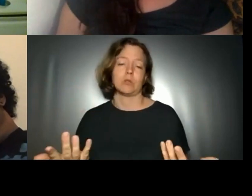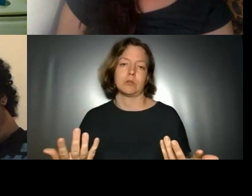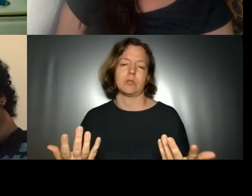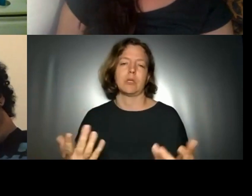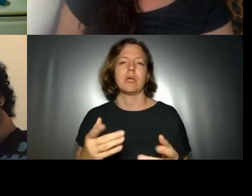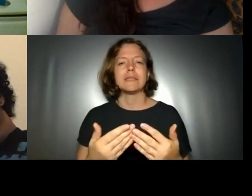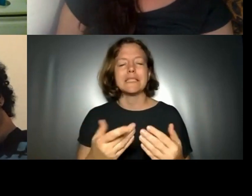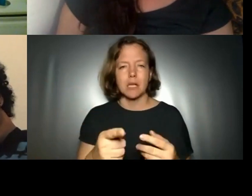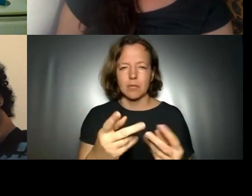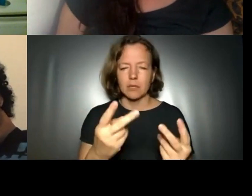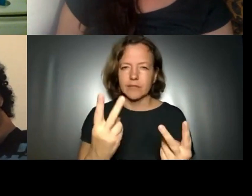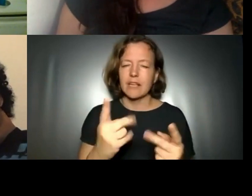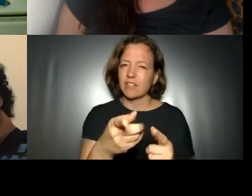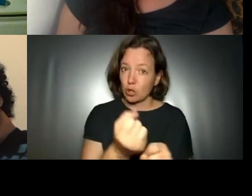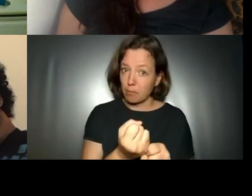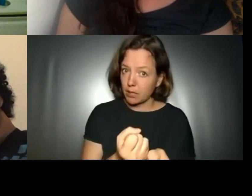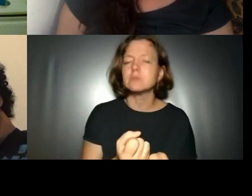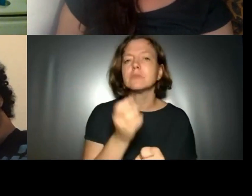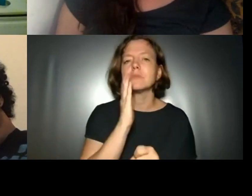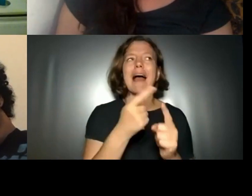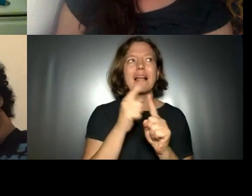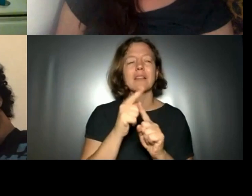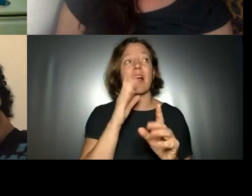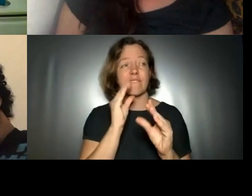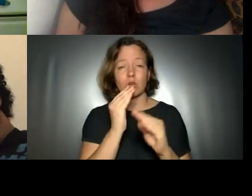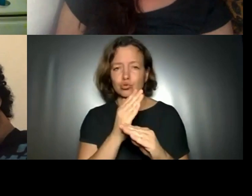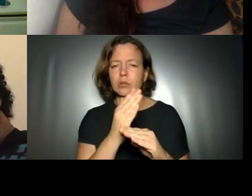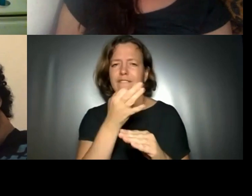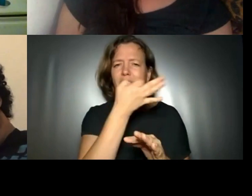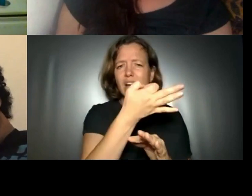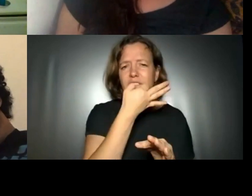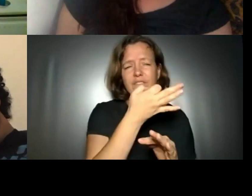"Well, this person has asked me to work with them. What was your experience with it?"